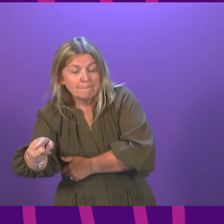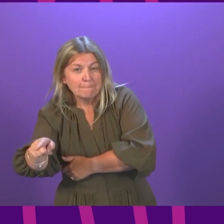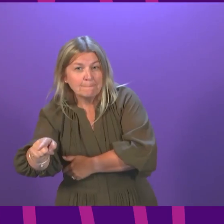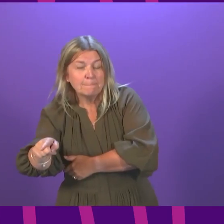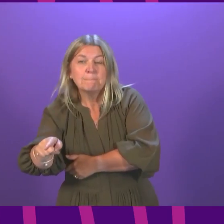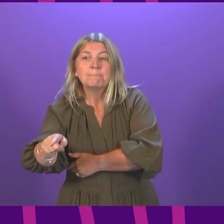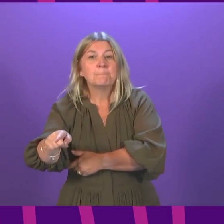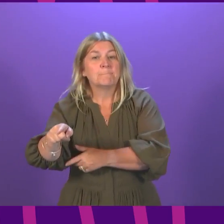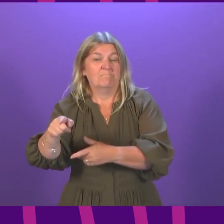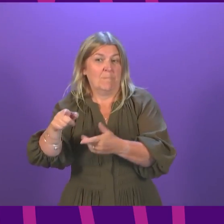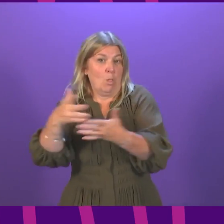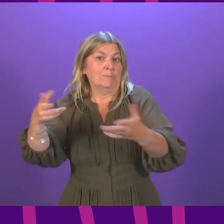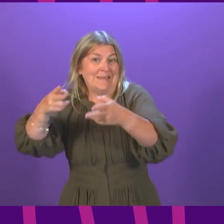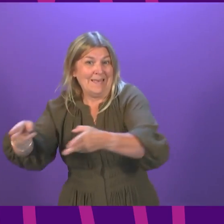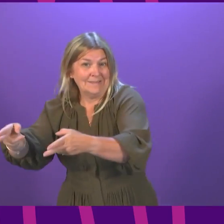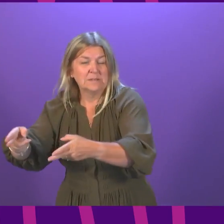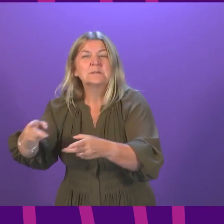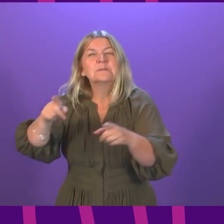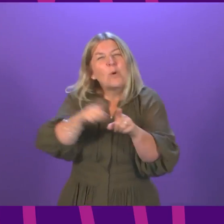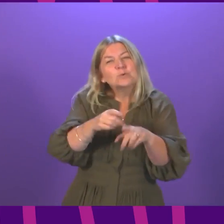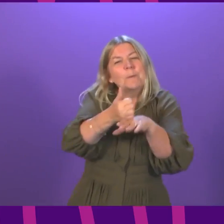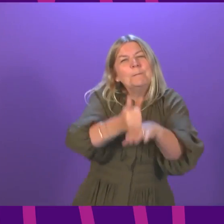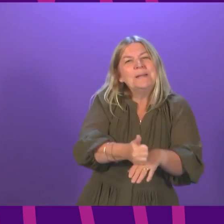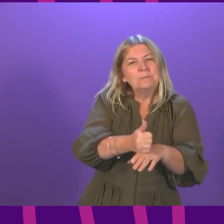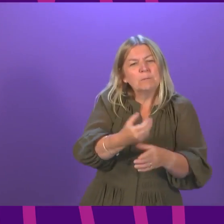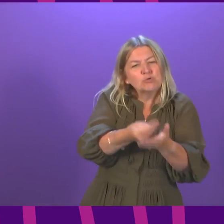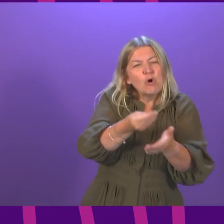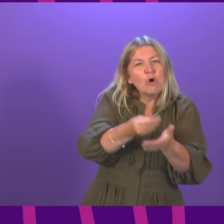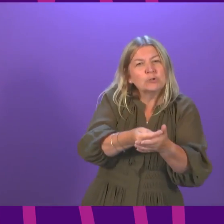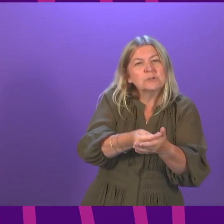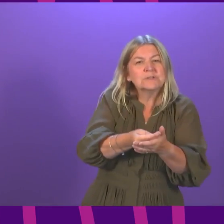unit pricing for alcohol. Will the minister commit to a review to discover whether there